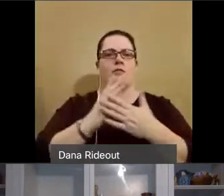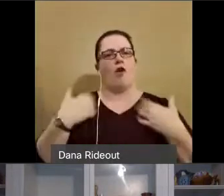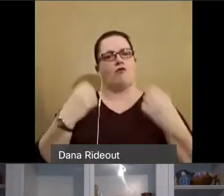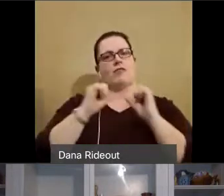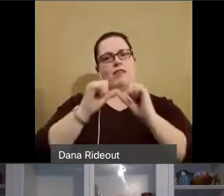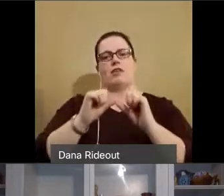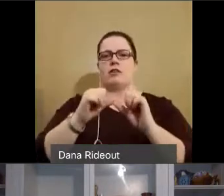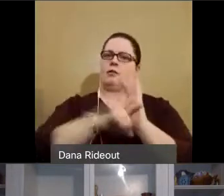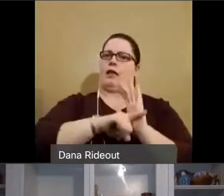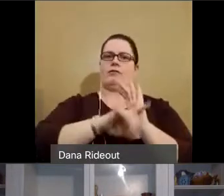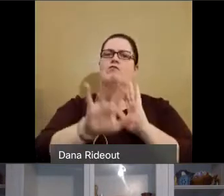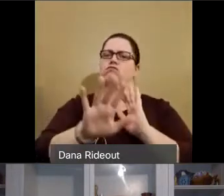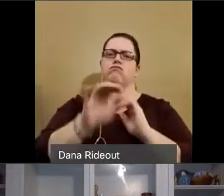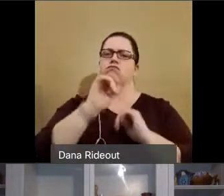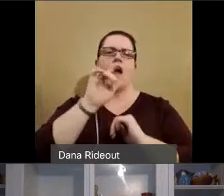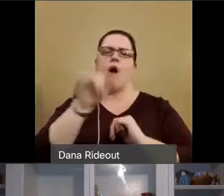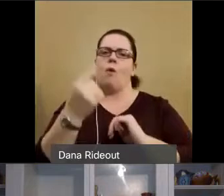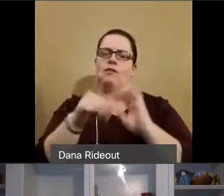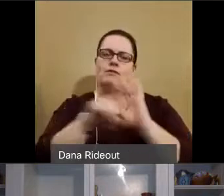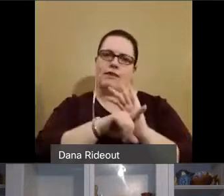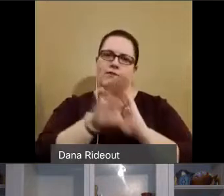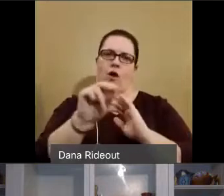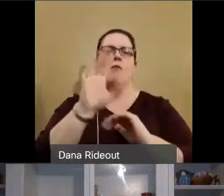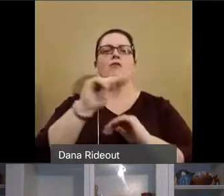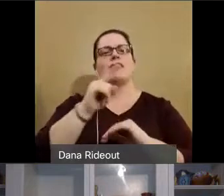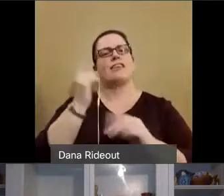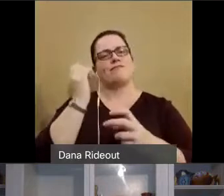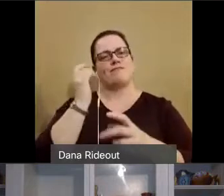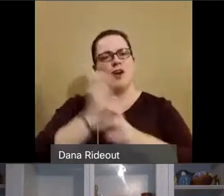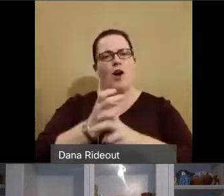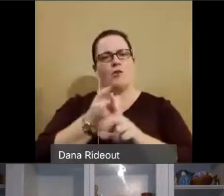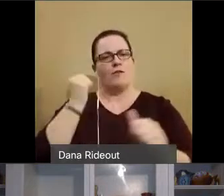Um, it's really difficult to kind of avoid this conclusion that the locus of attention.